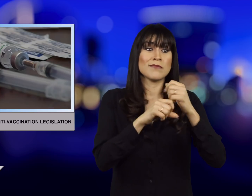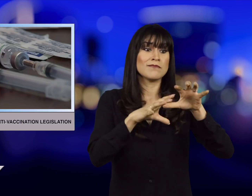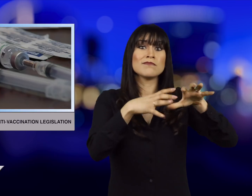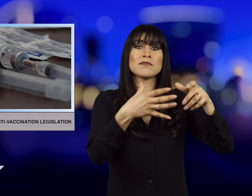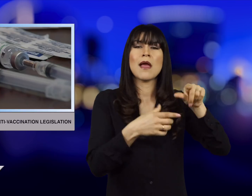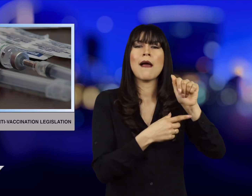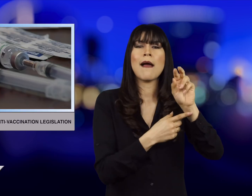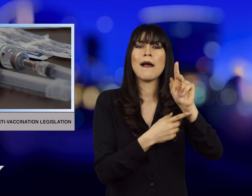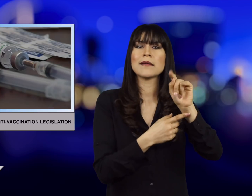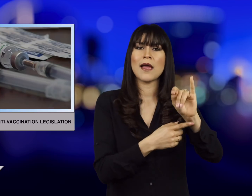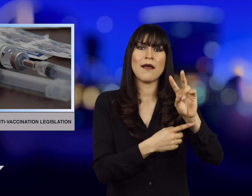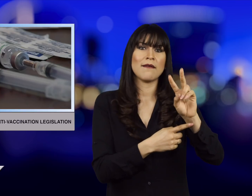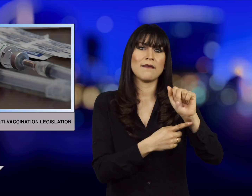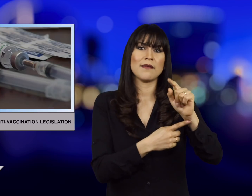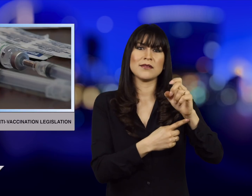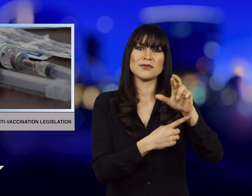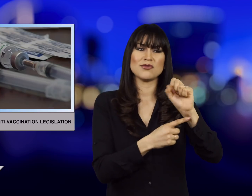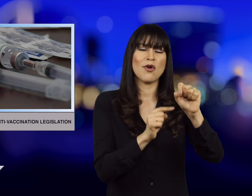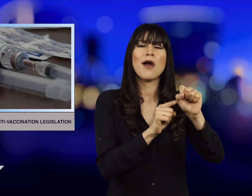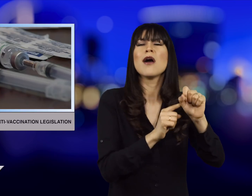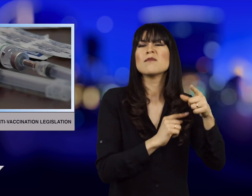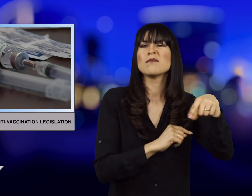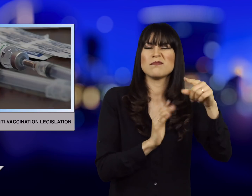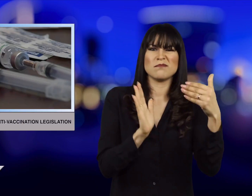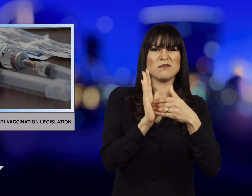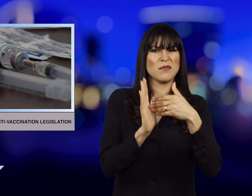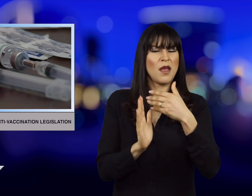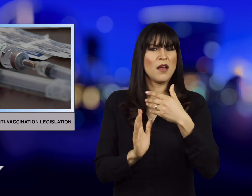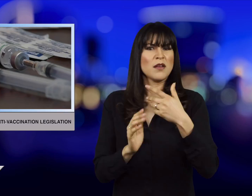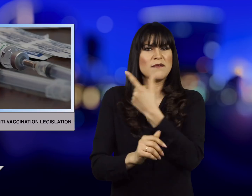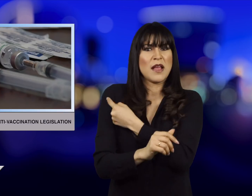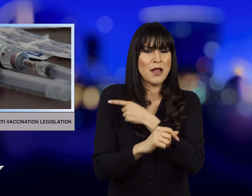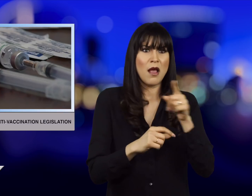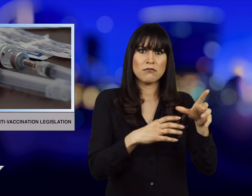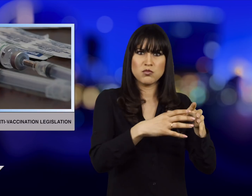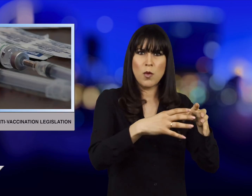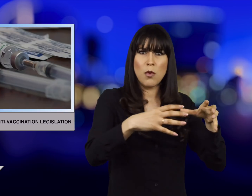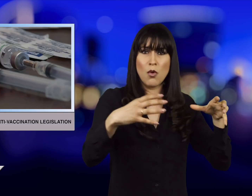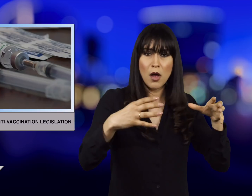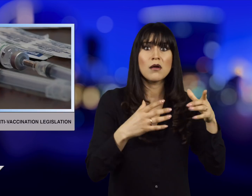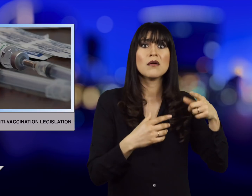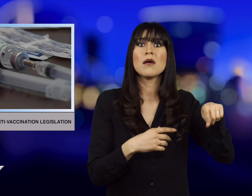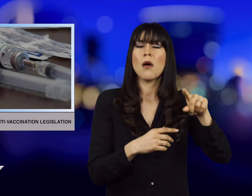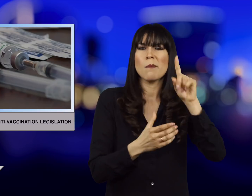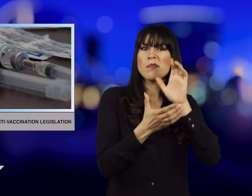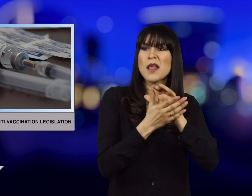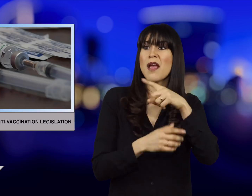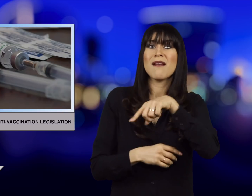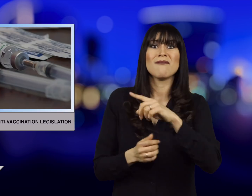Over the years "anti-vaxers" have grown in numbers.